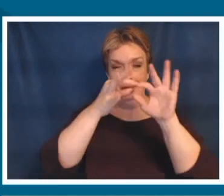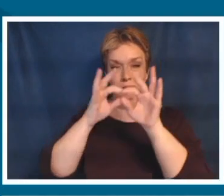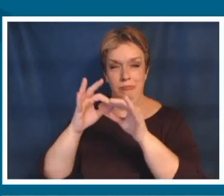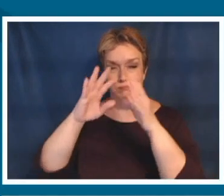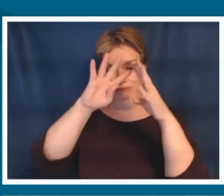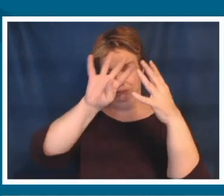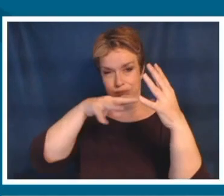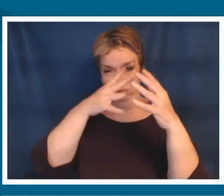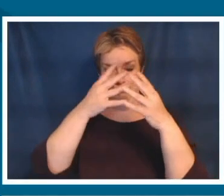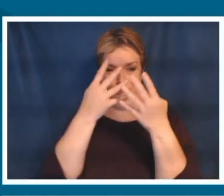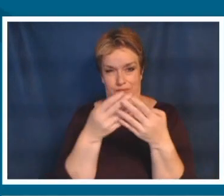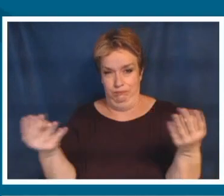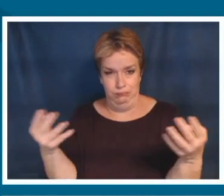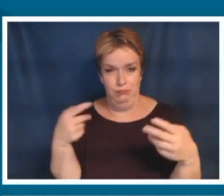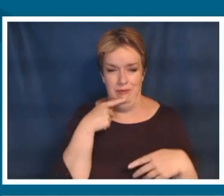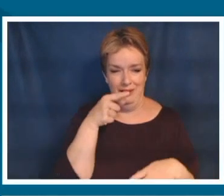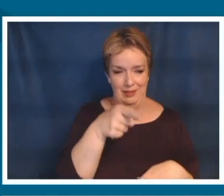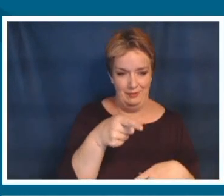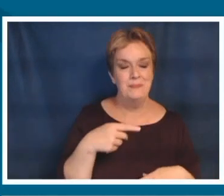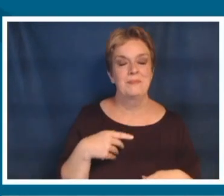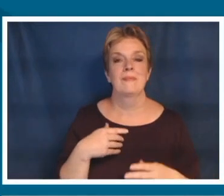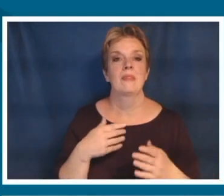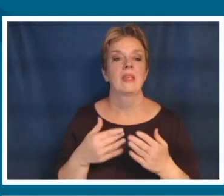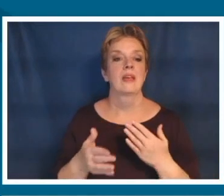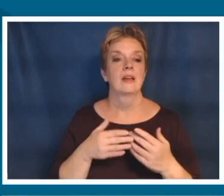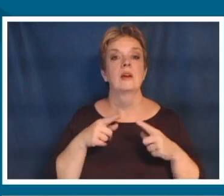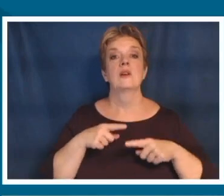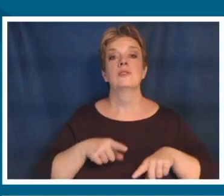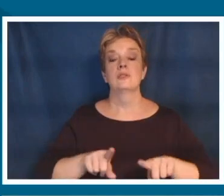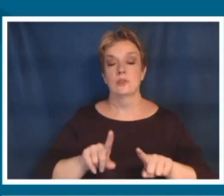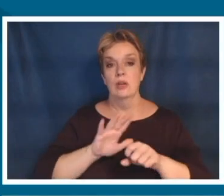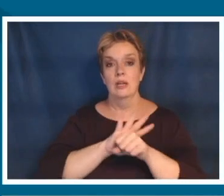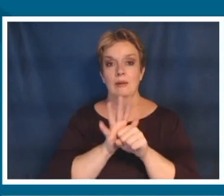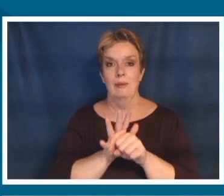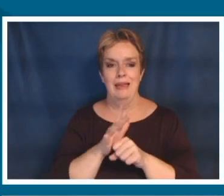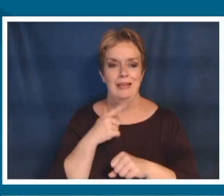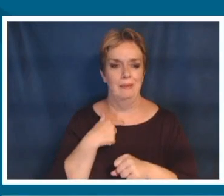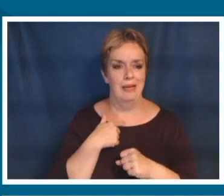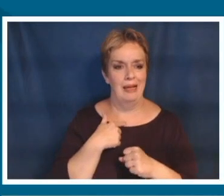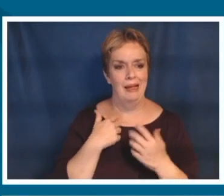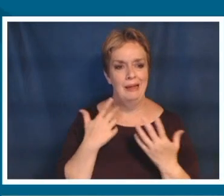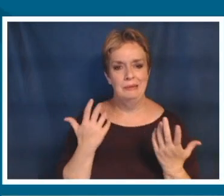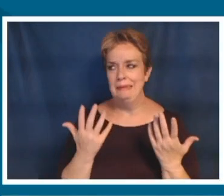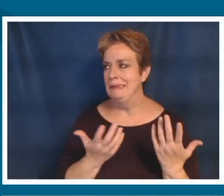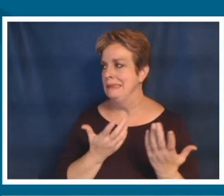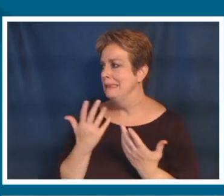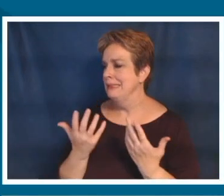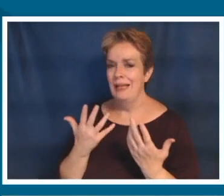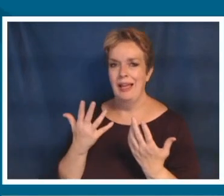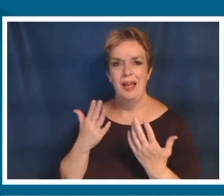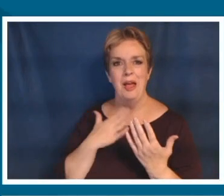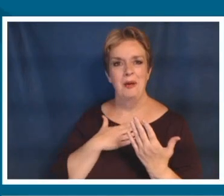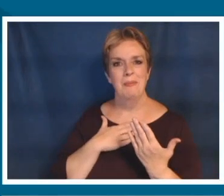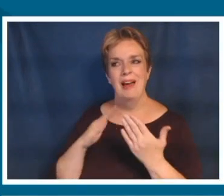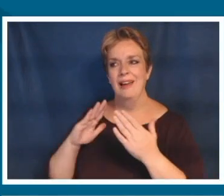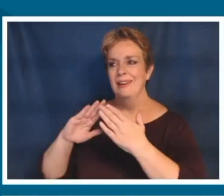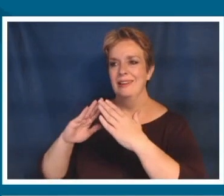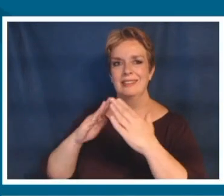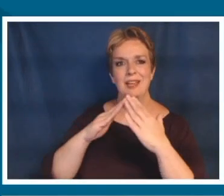was trying to find ways for you know neighbors to feel like we were all kind of going through this together